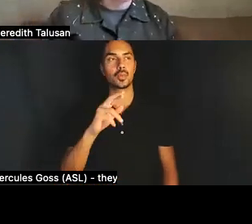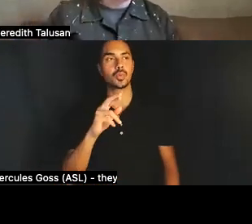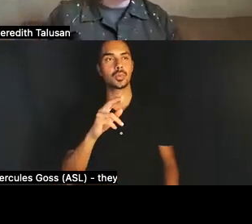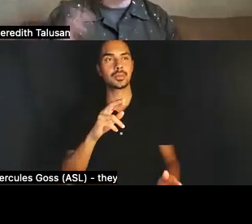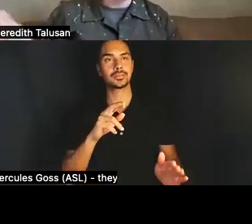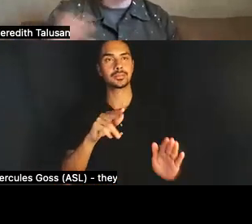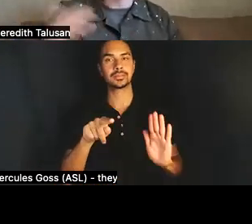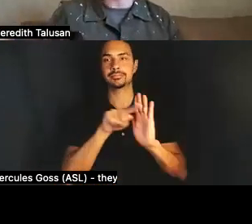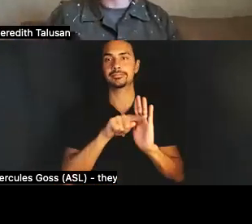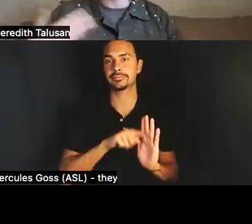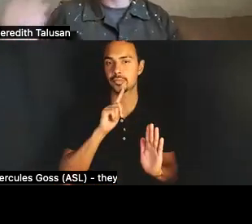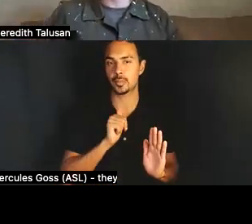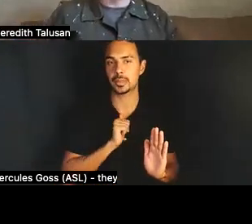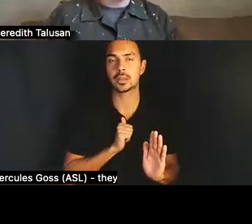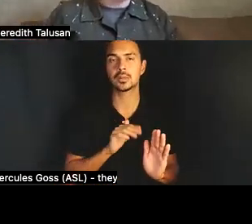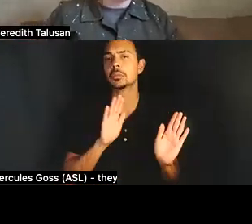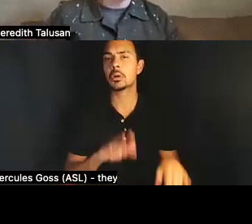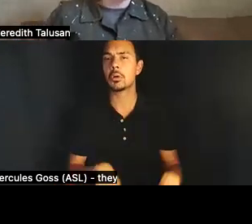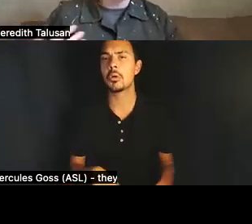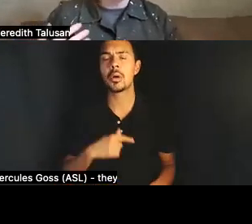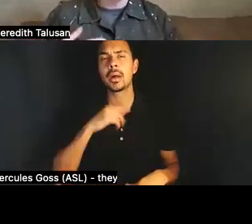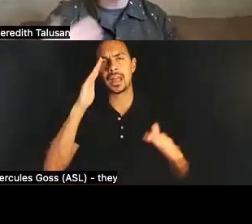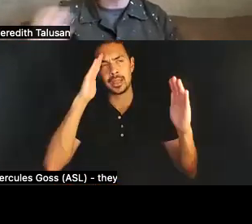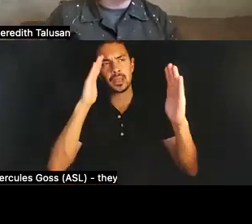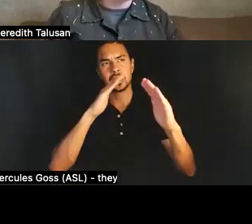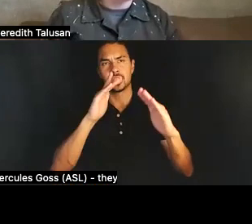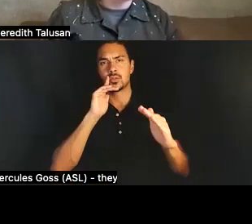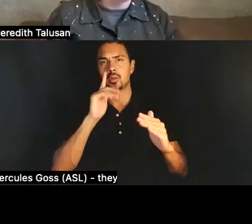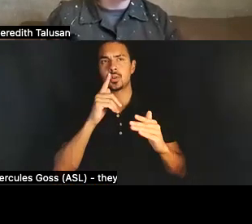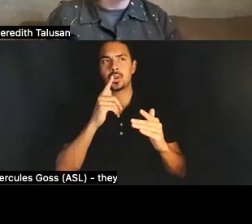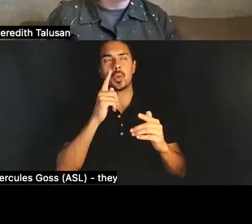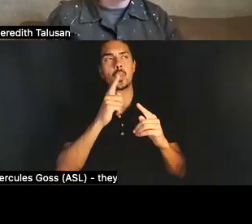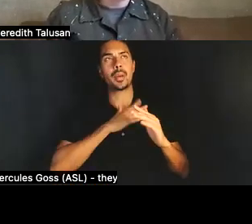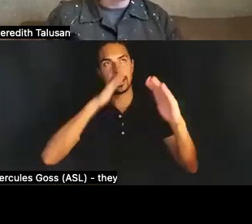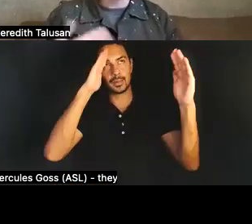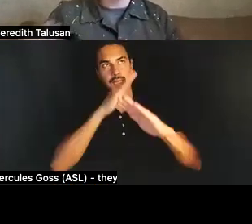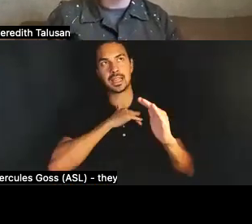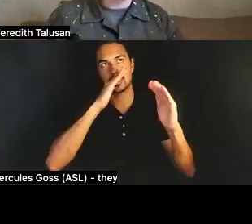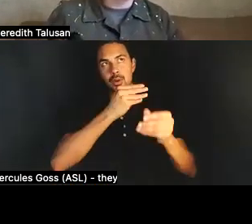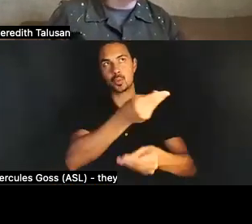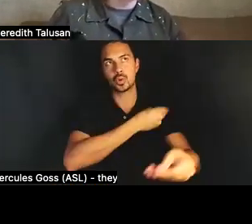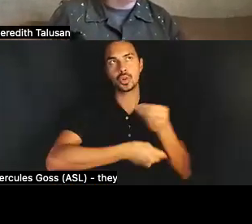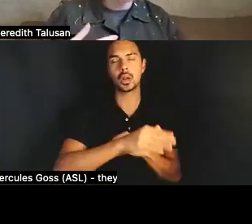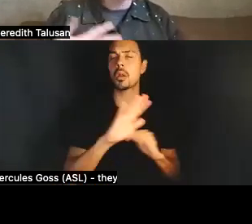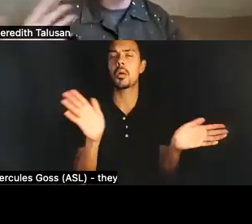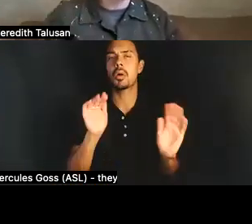it and I do not always think about the sort of benefits or repercussions and what they are for myself.